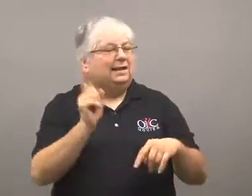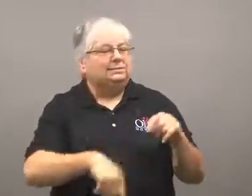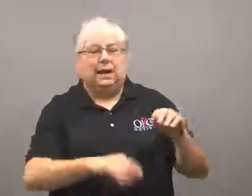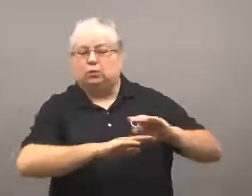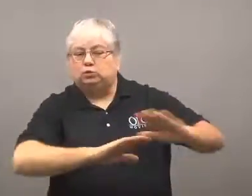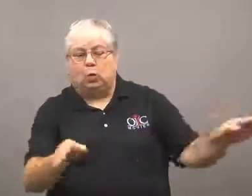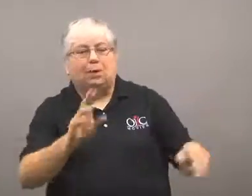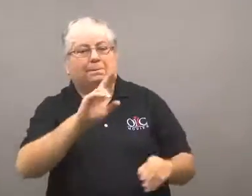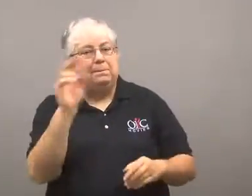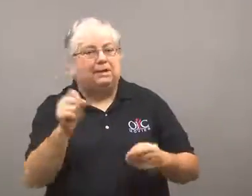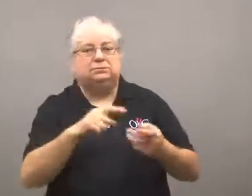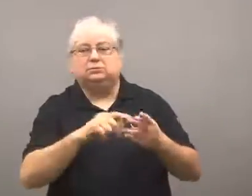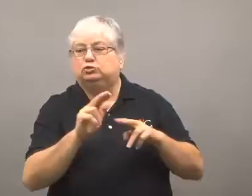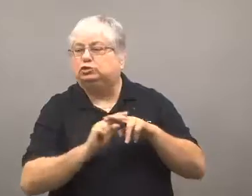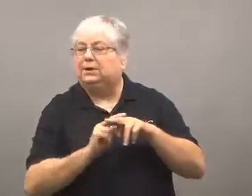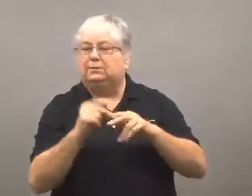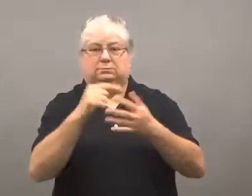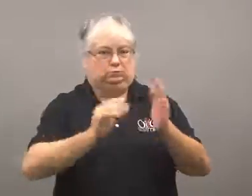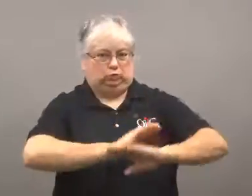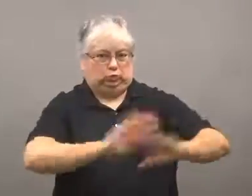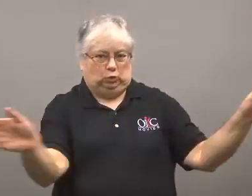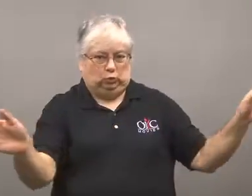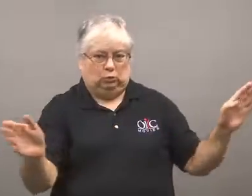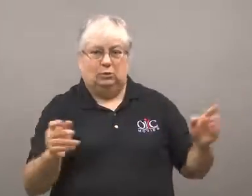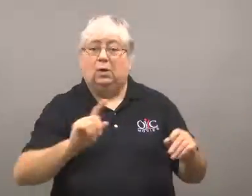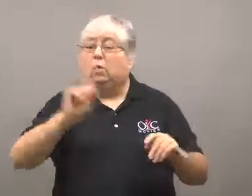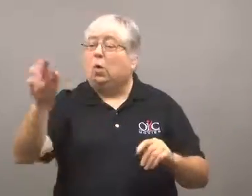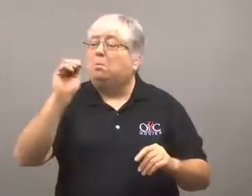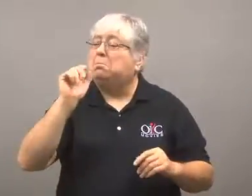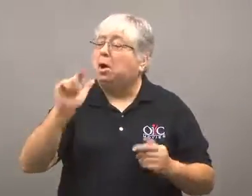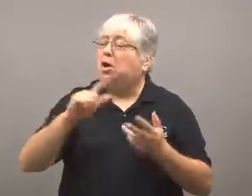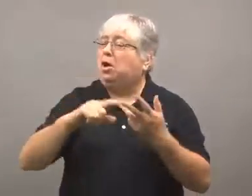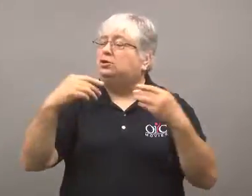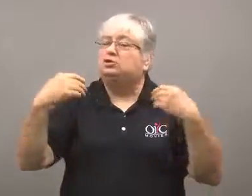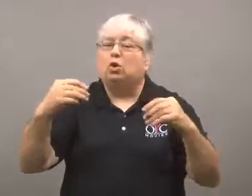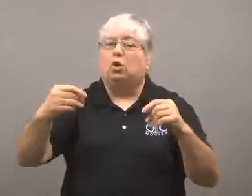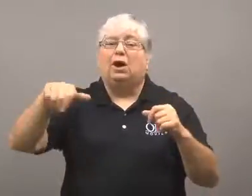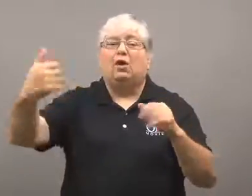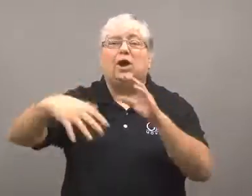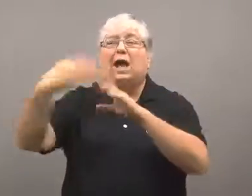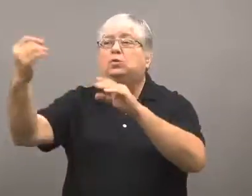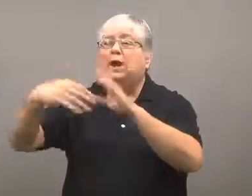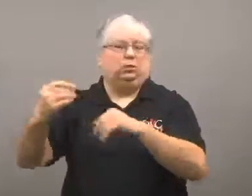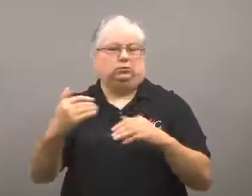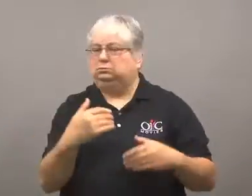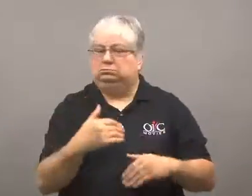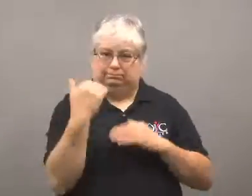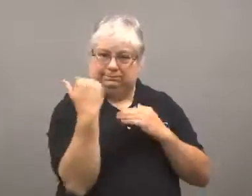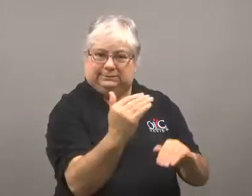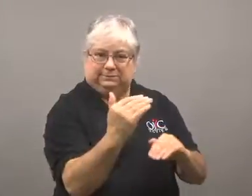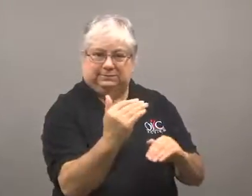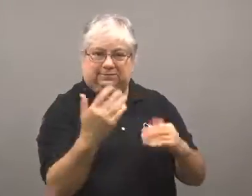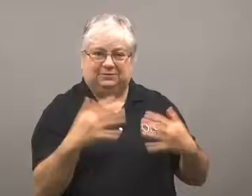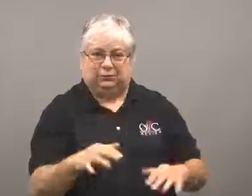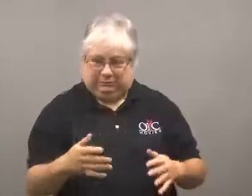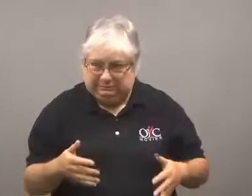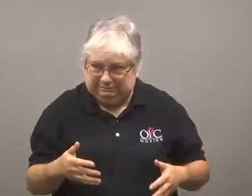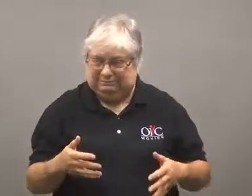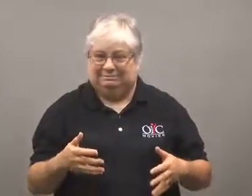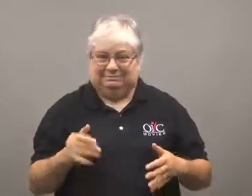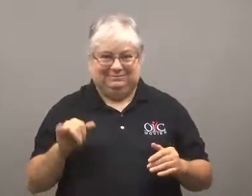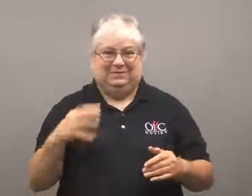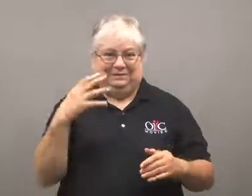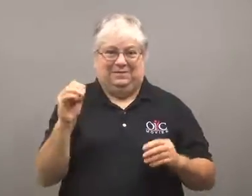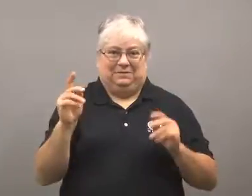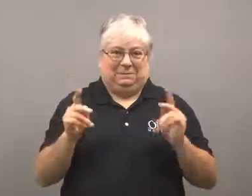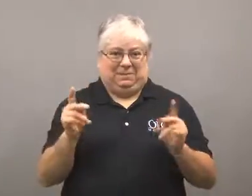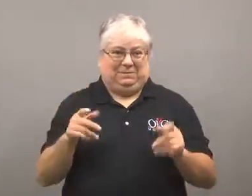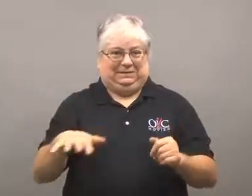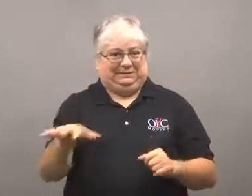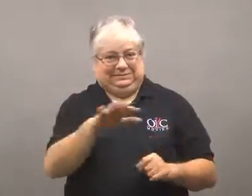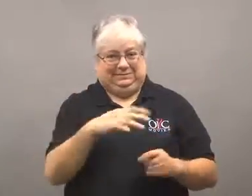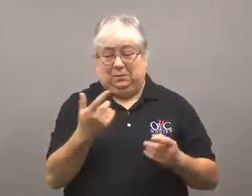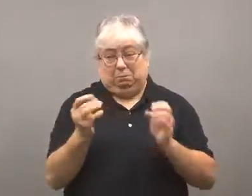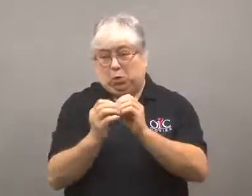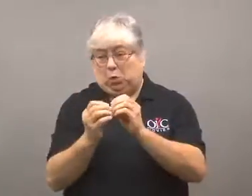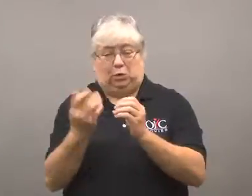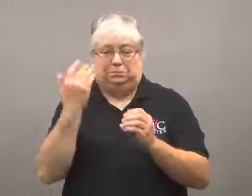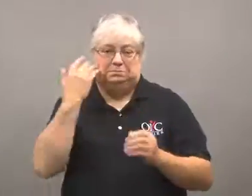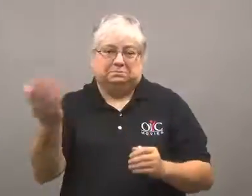They are not to take public transportation or go to public places.